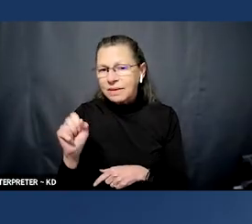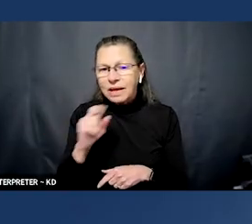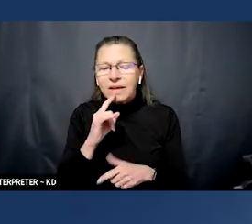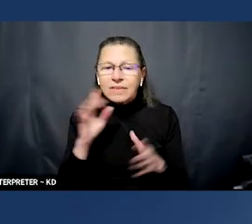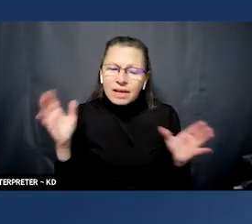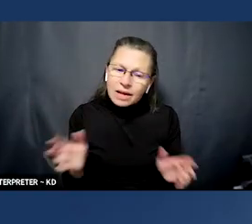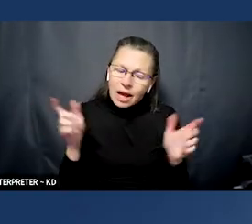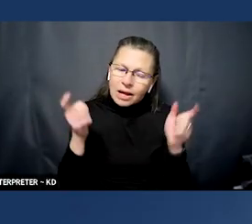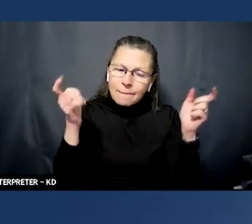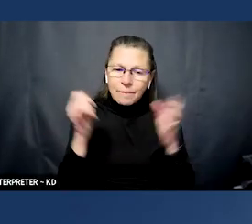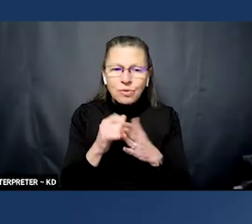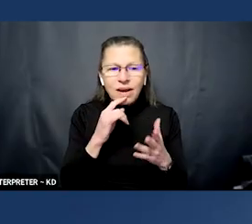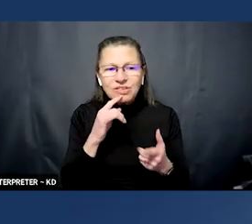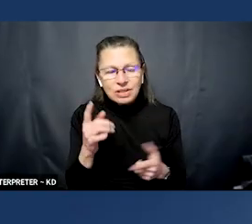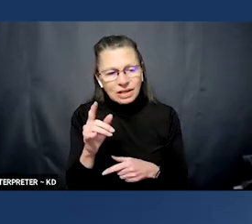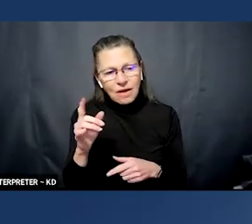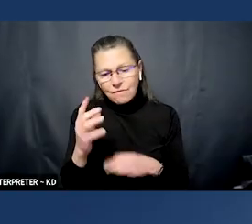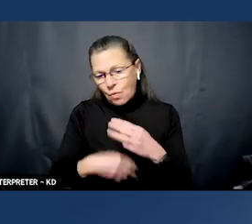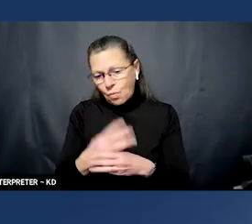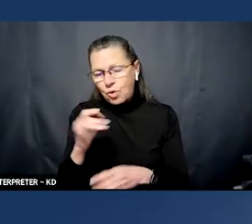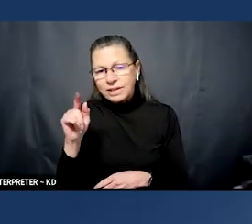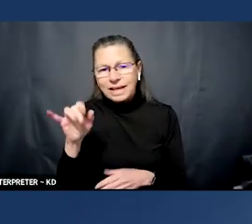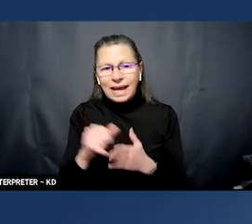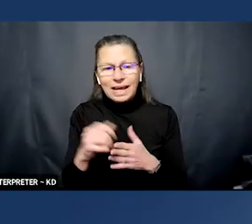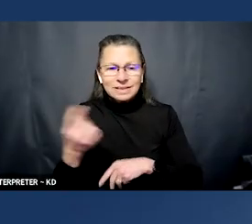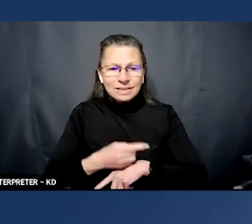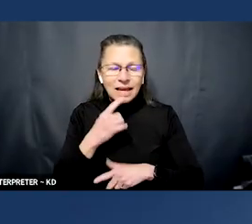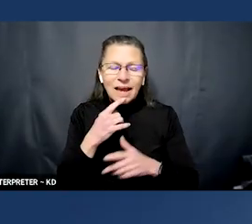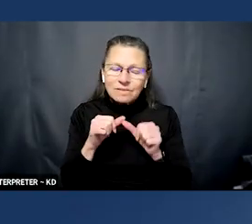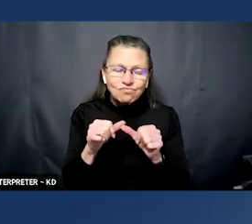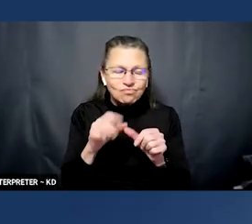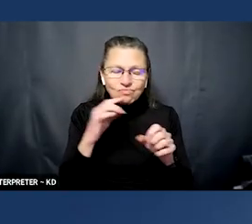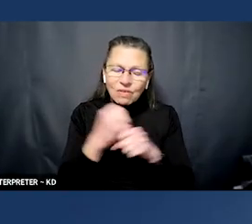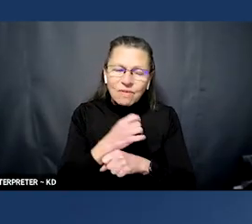us a time to recommit ourselves to the fight to end HIV, regardless of the political or funding